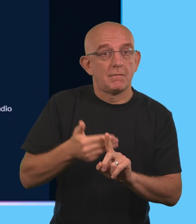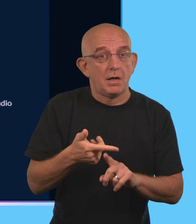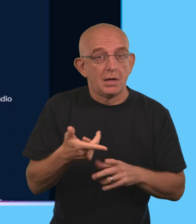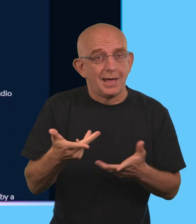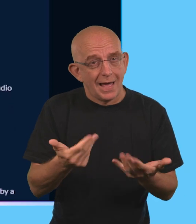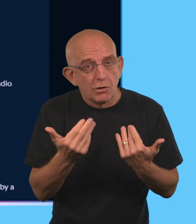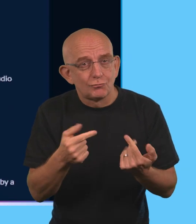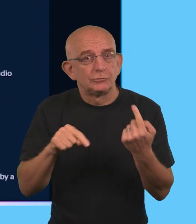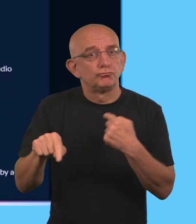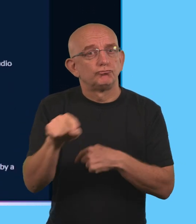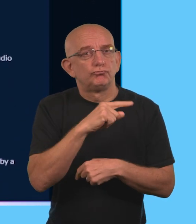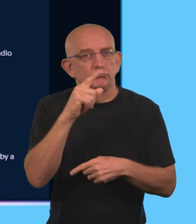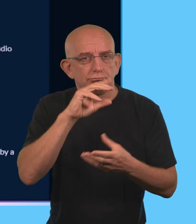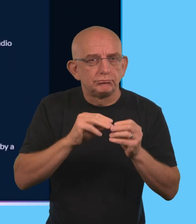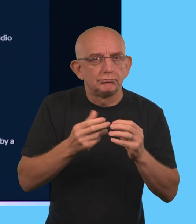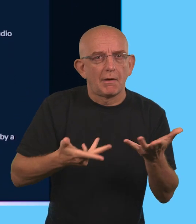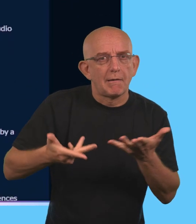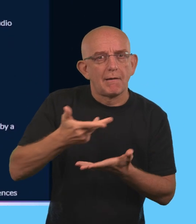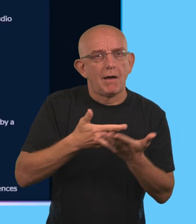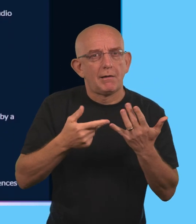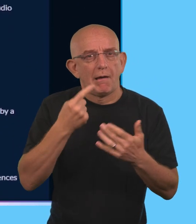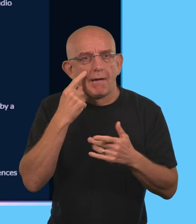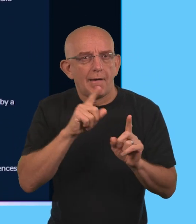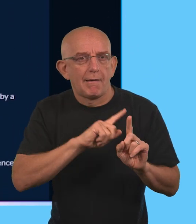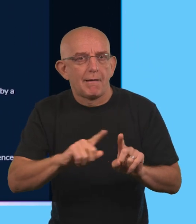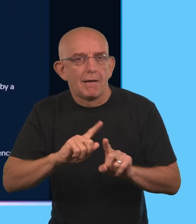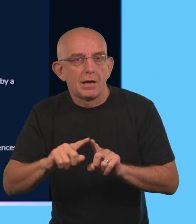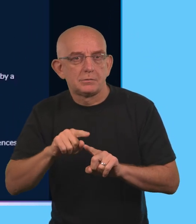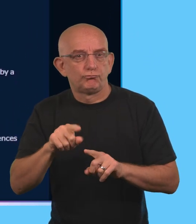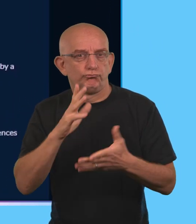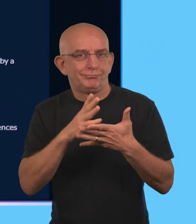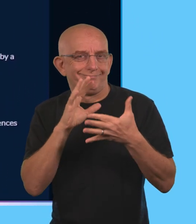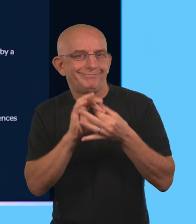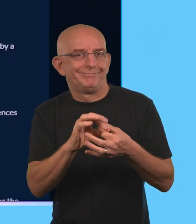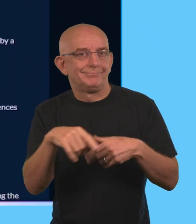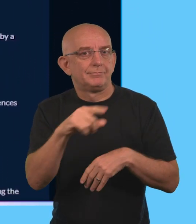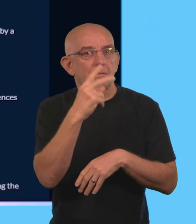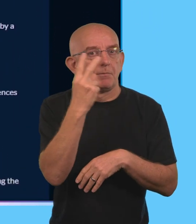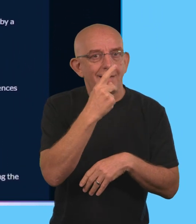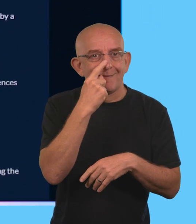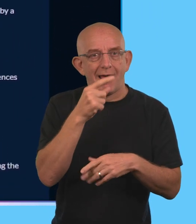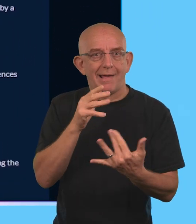encourage creative game design exploration, focused on blind player accessibility.